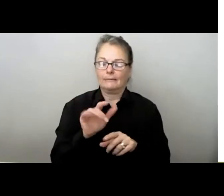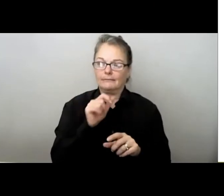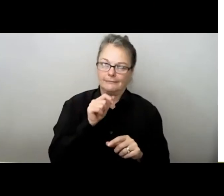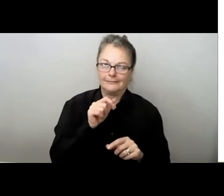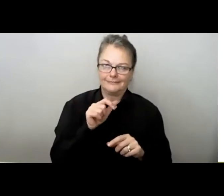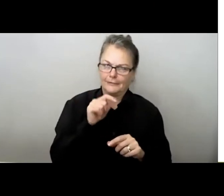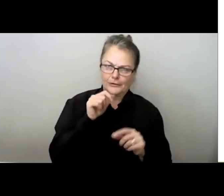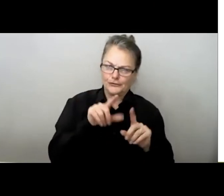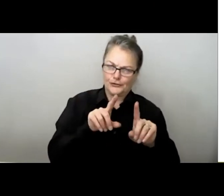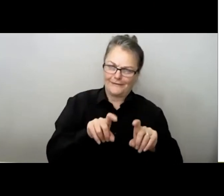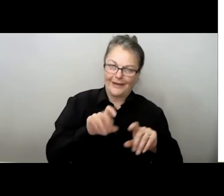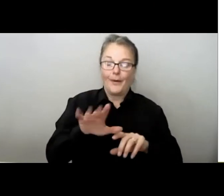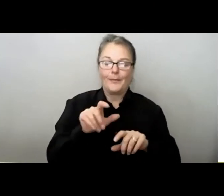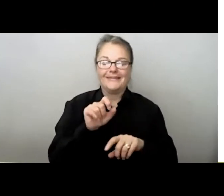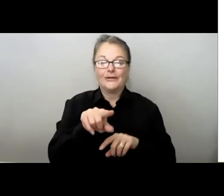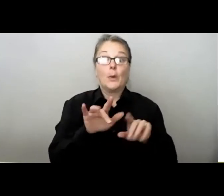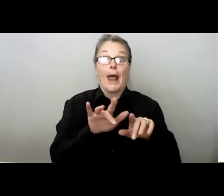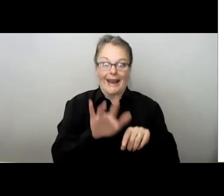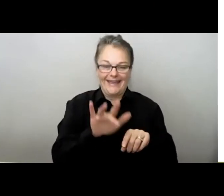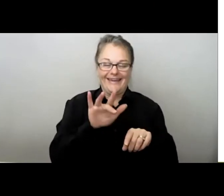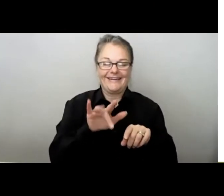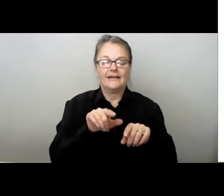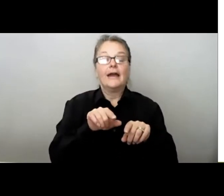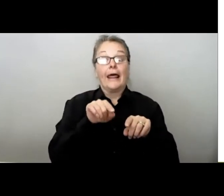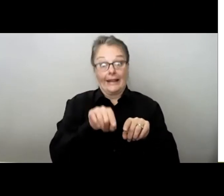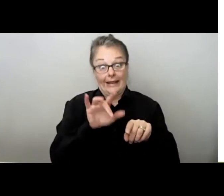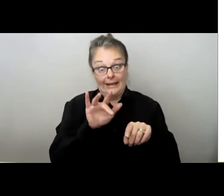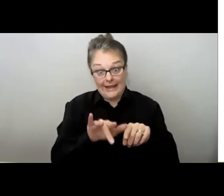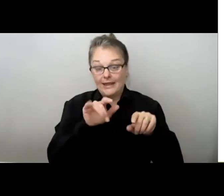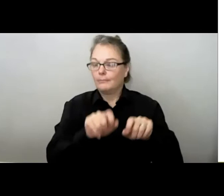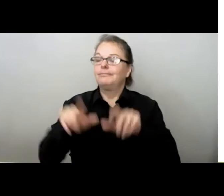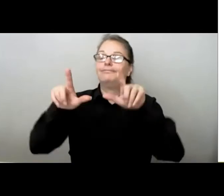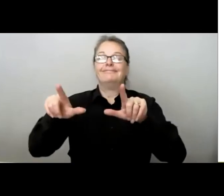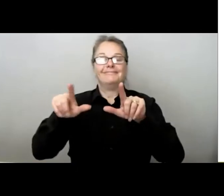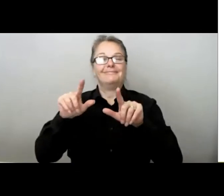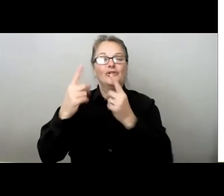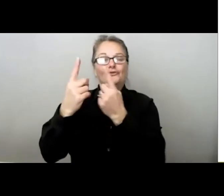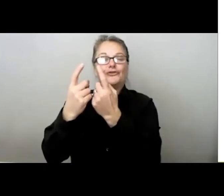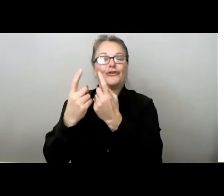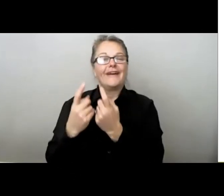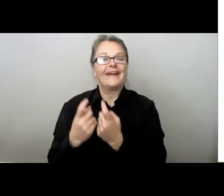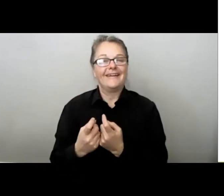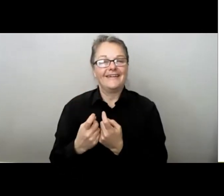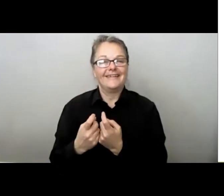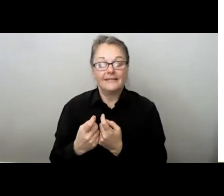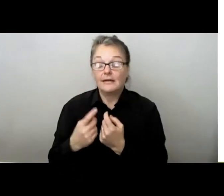WE WILL ASK THAT YOU PLEASE FILL OUT THE SURVEY – IT TELLS US IF YOU FOUND THE WORKSHOP USEFUL